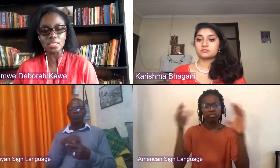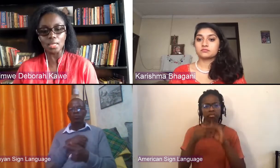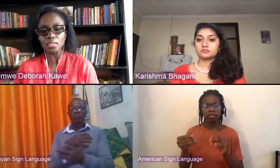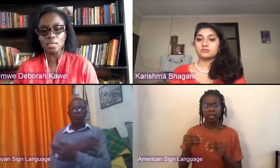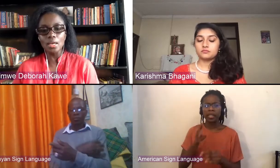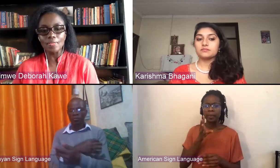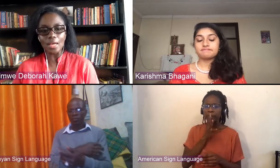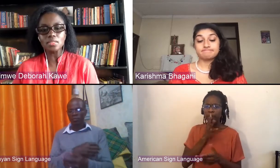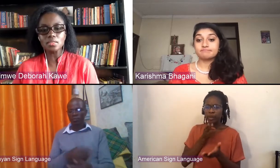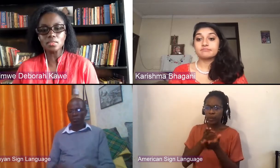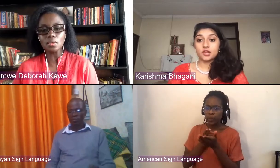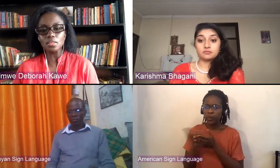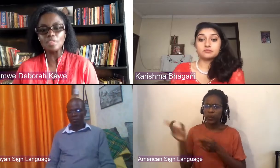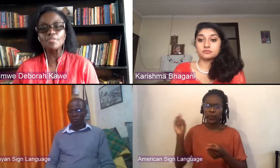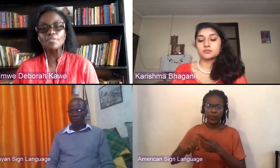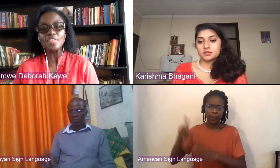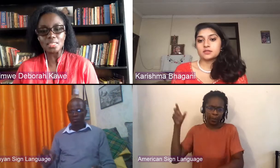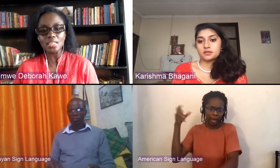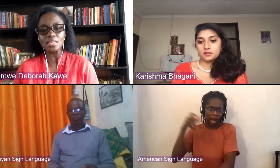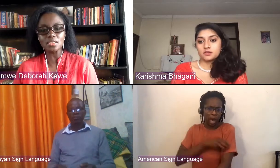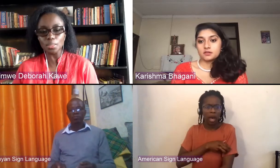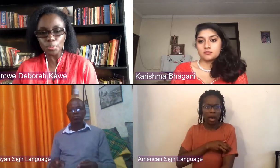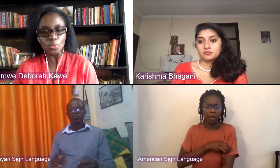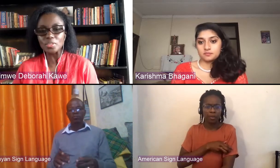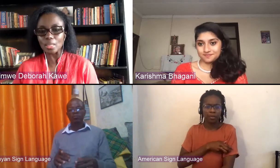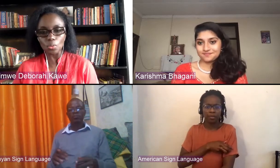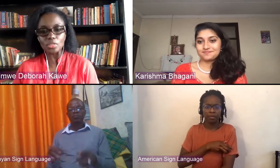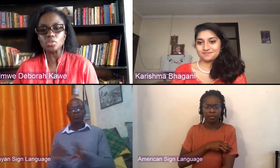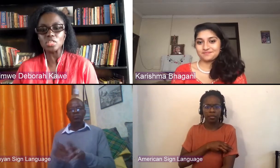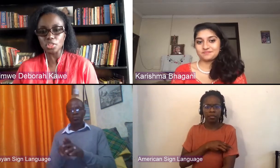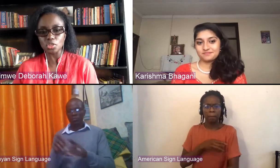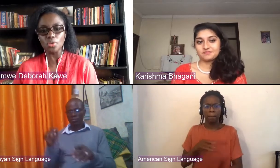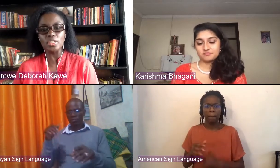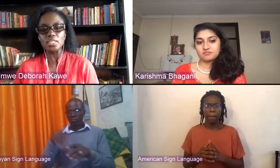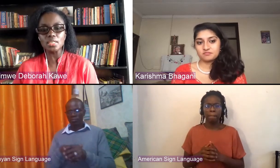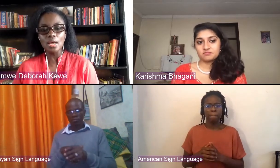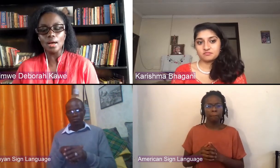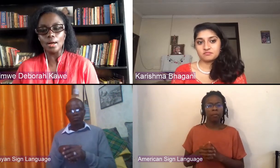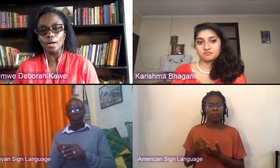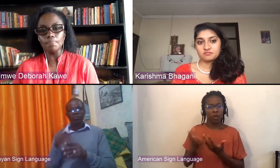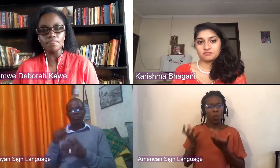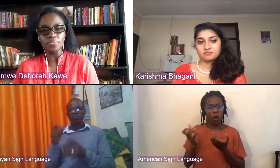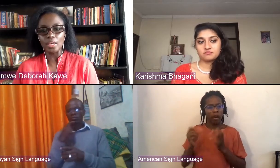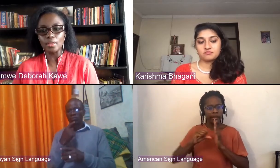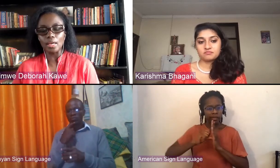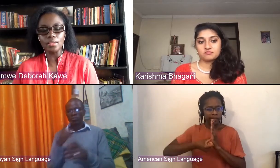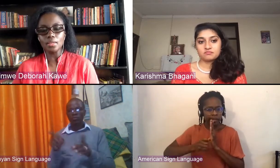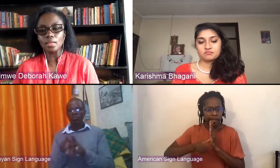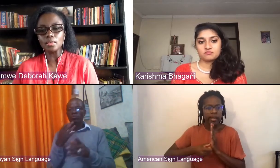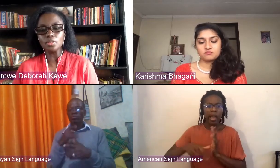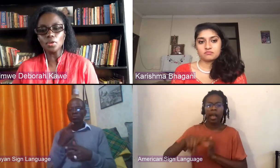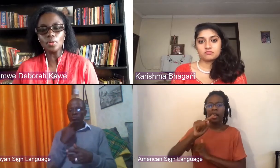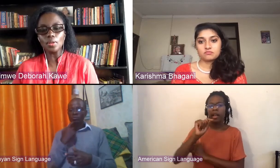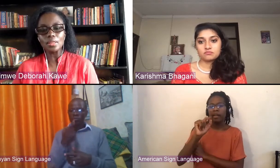that investigates taboos that want to tell stories that you know,